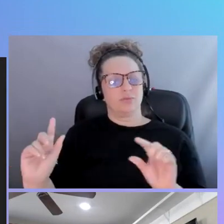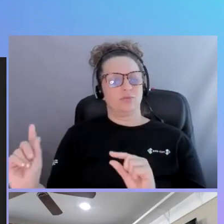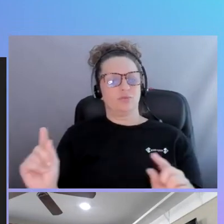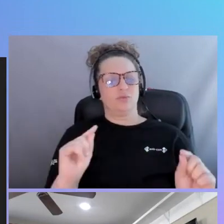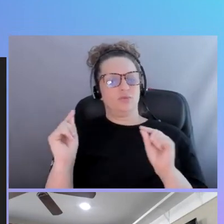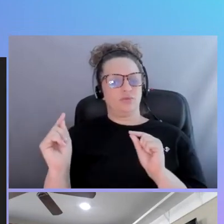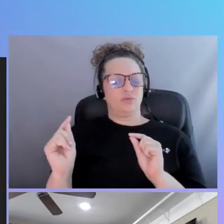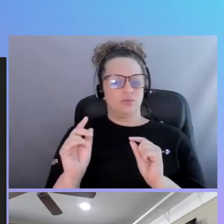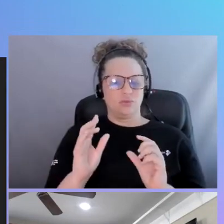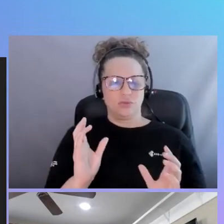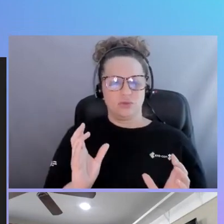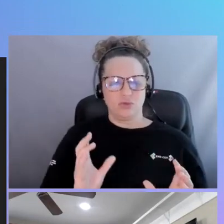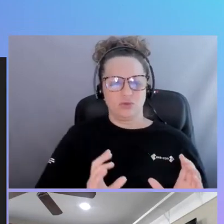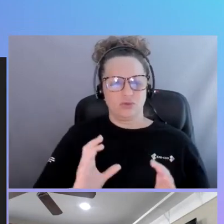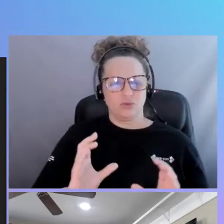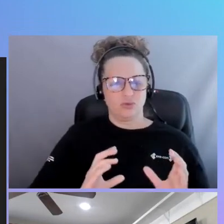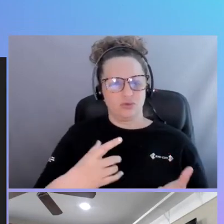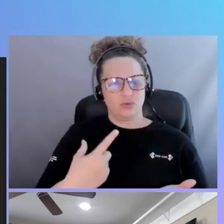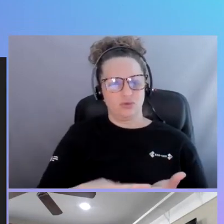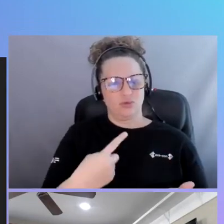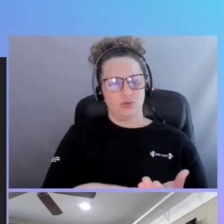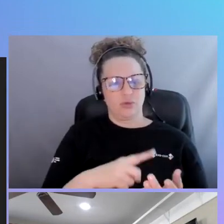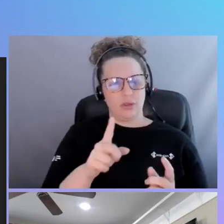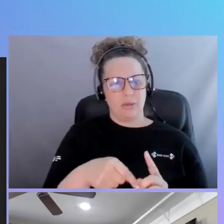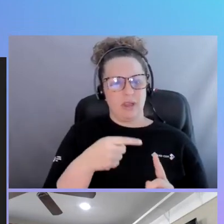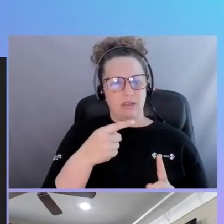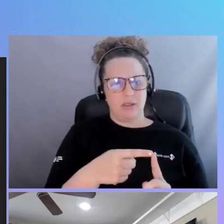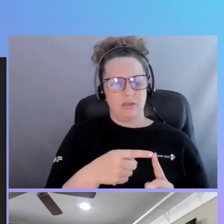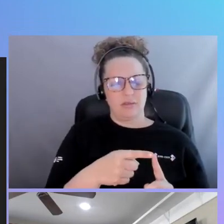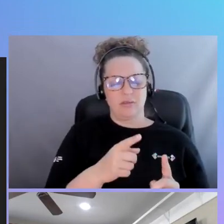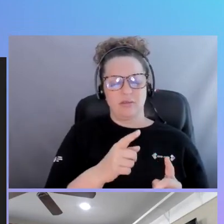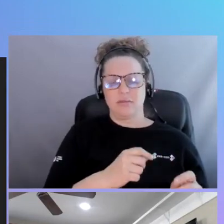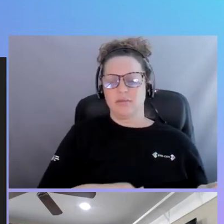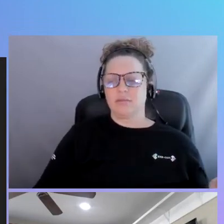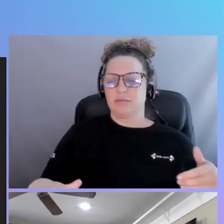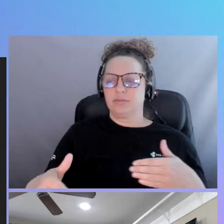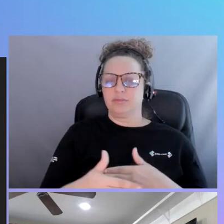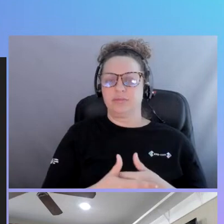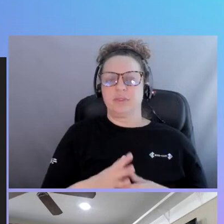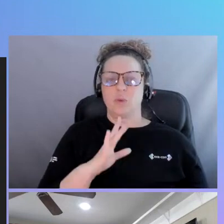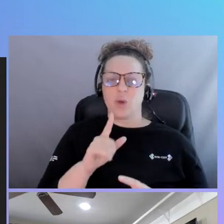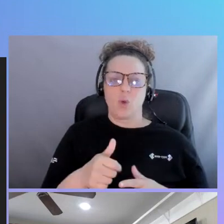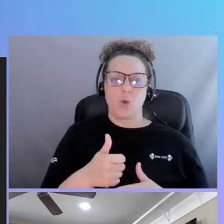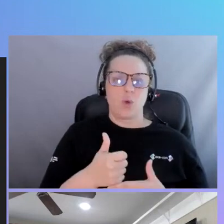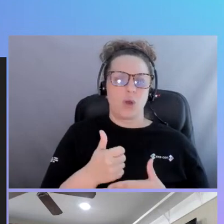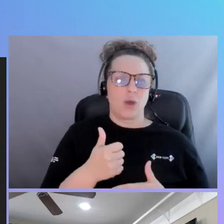So on this slide here I want to talk a little bit about who